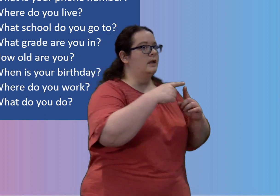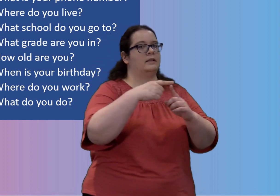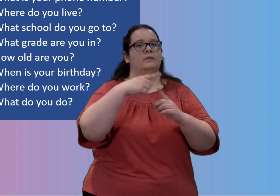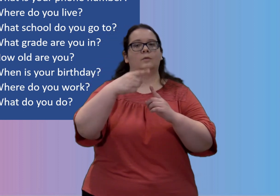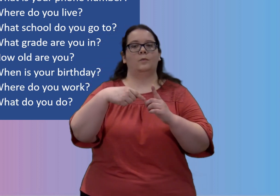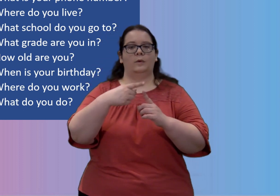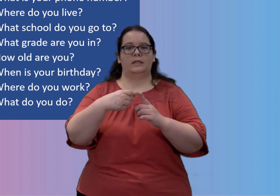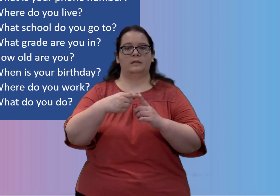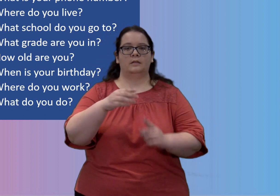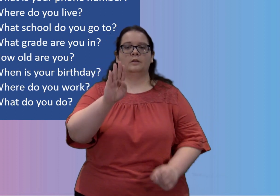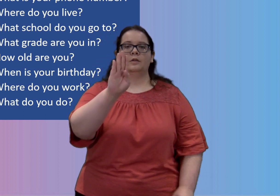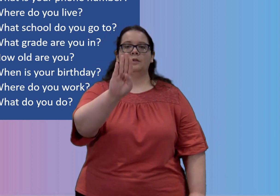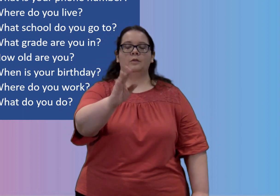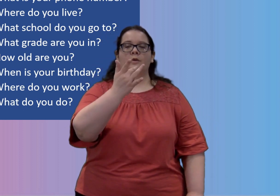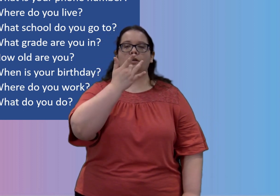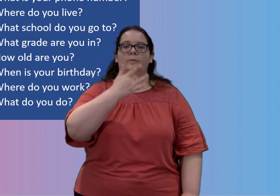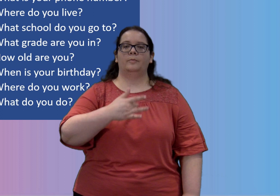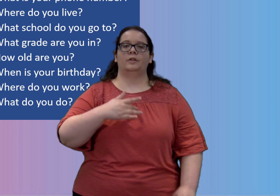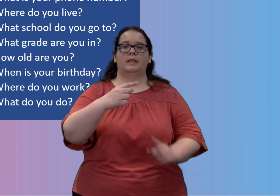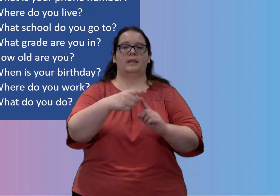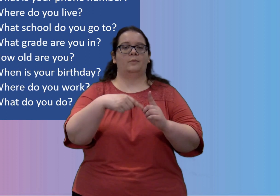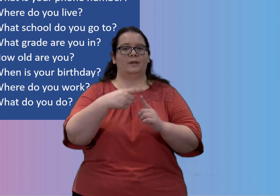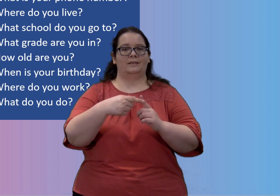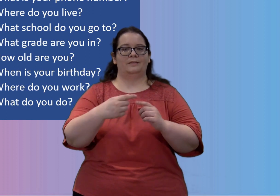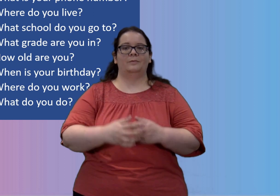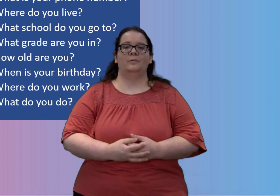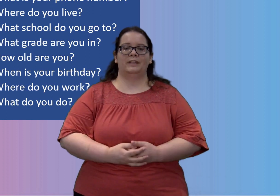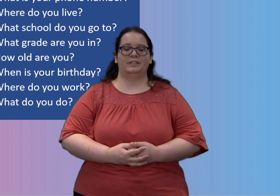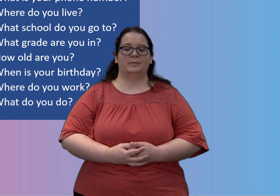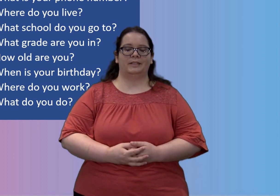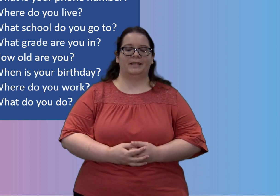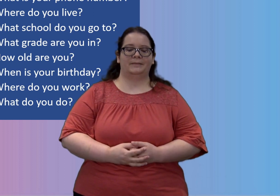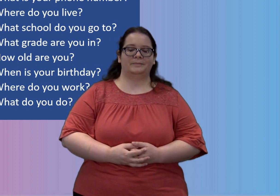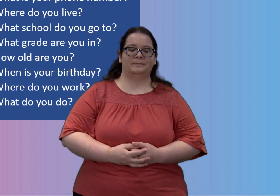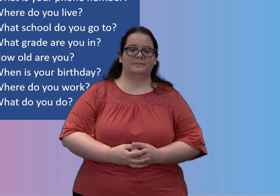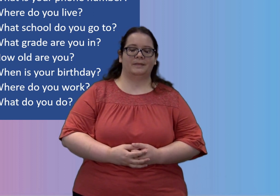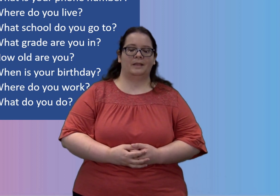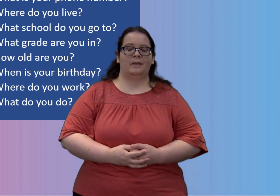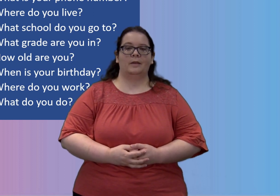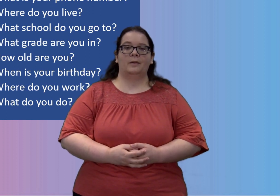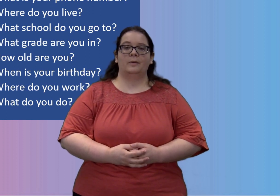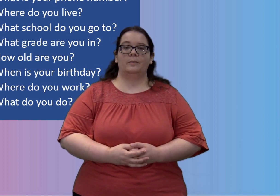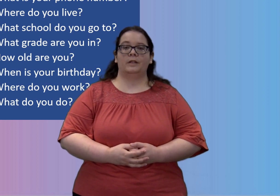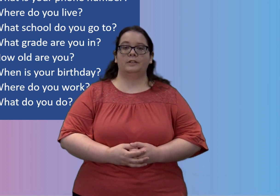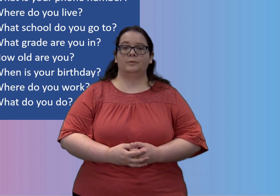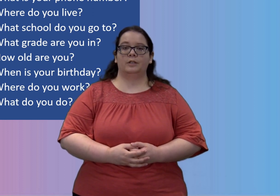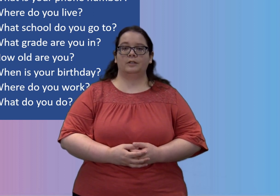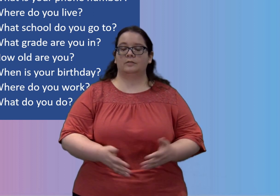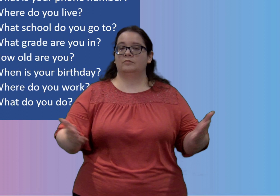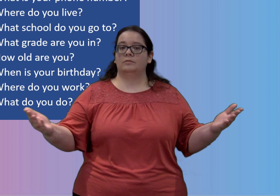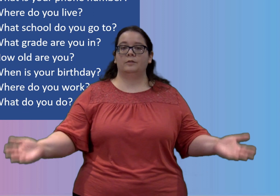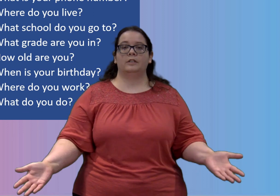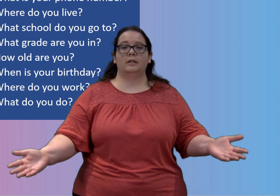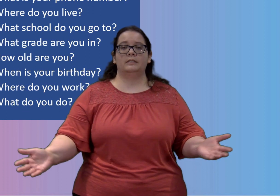And then when. Your birthday when? When is your birthday? Where do you work? You were talking to